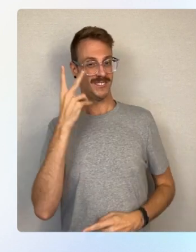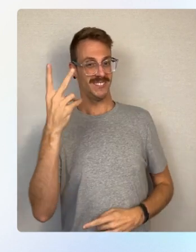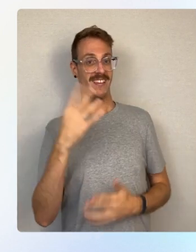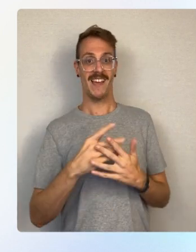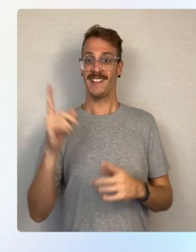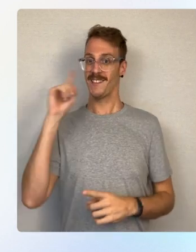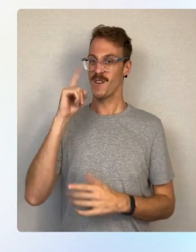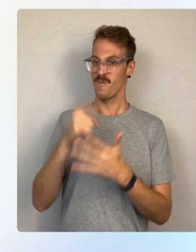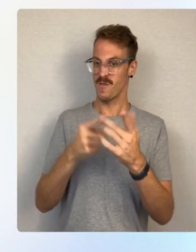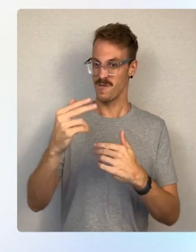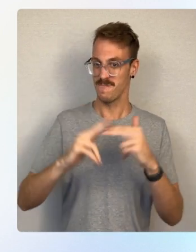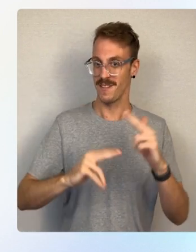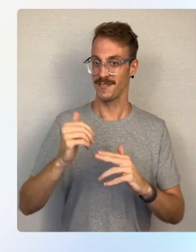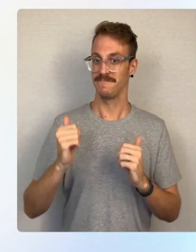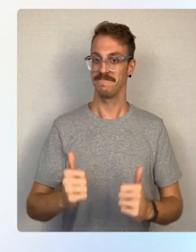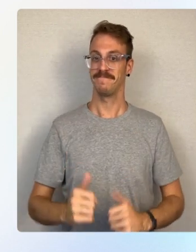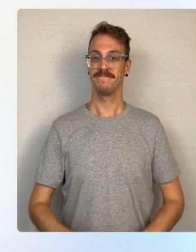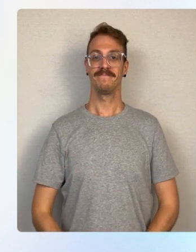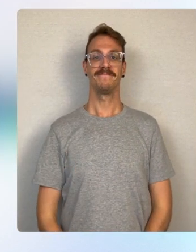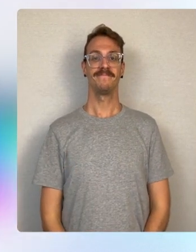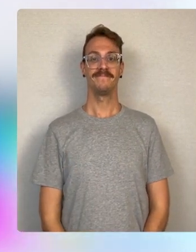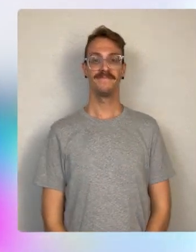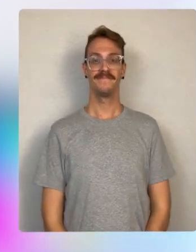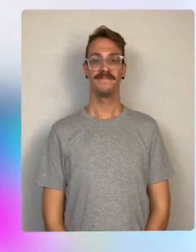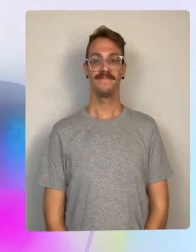We cannot wait to see and hear what you'll build.